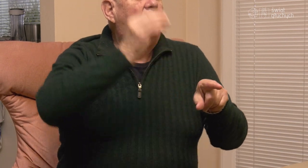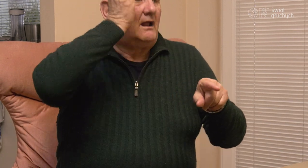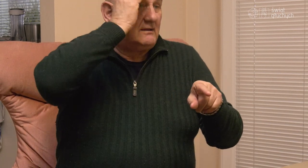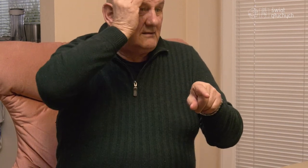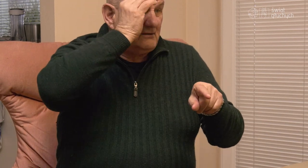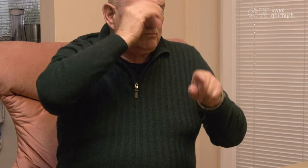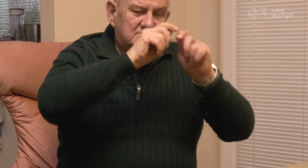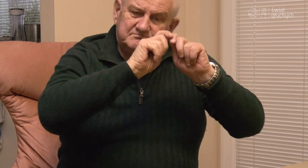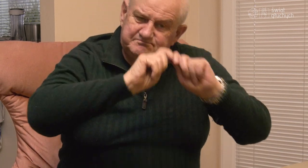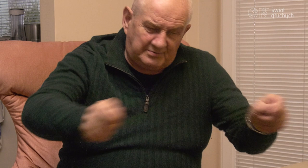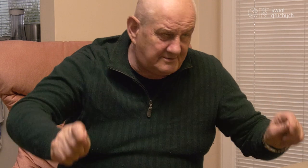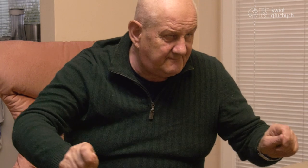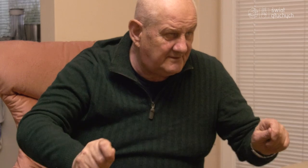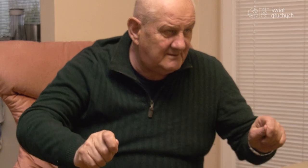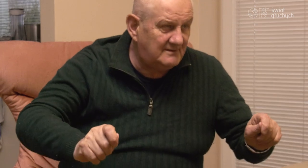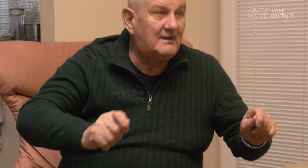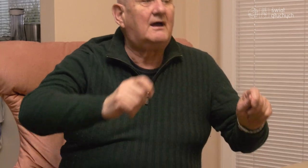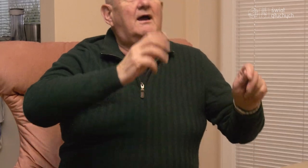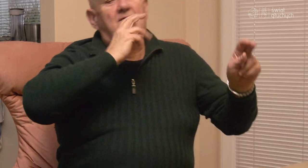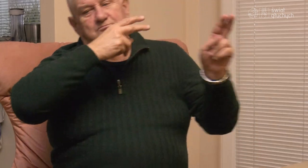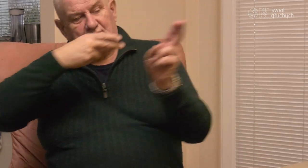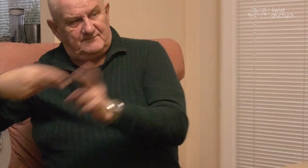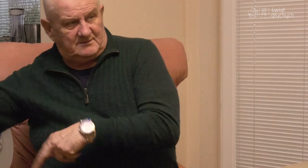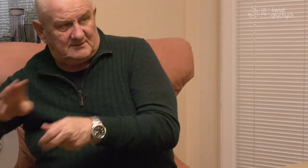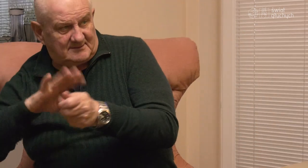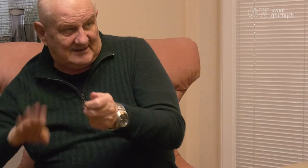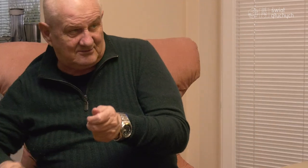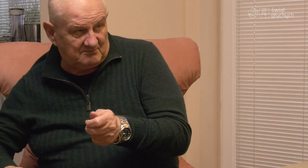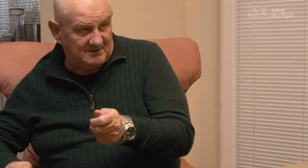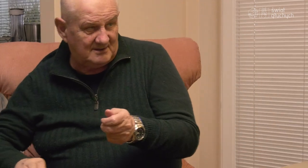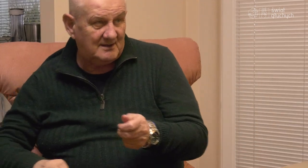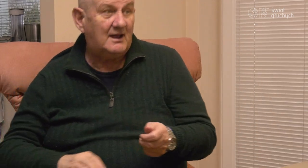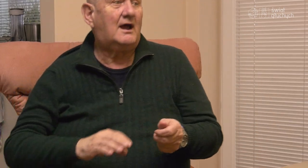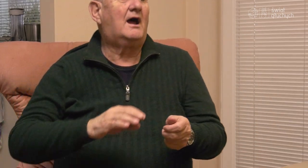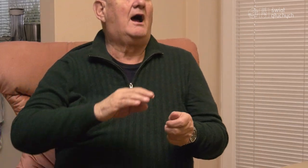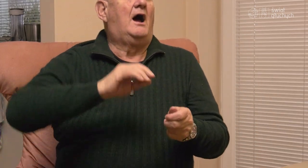She interrupted her education, returned from Warsaw to Radom,